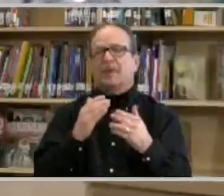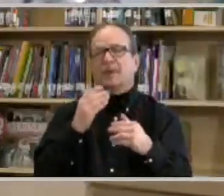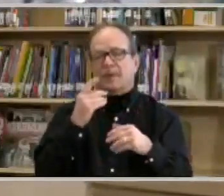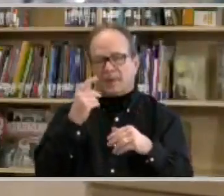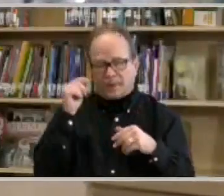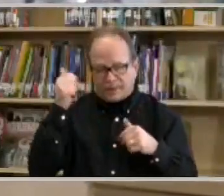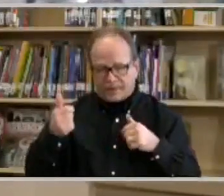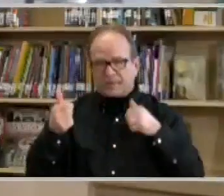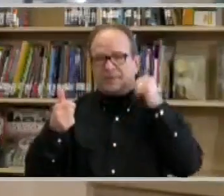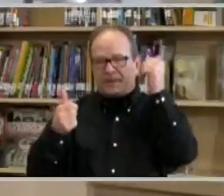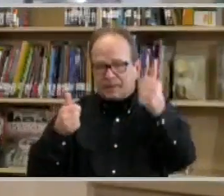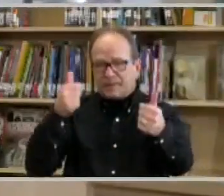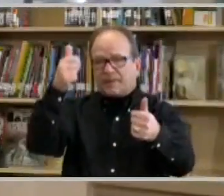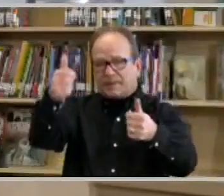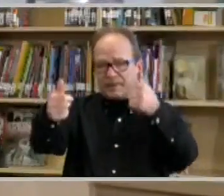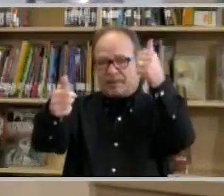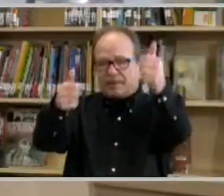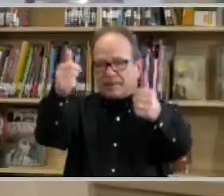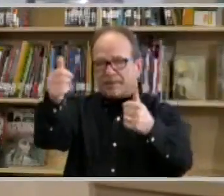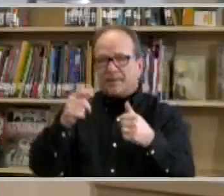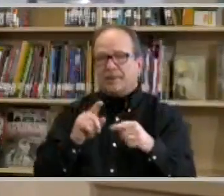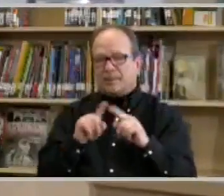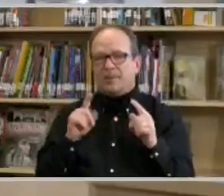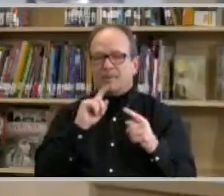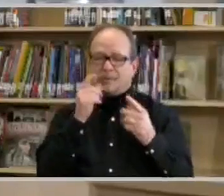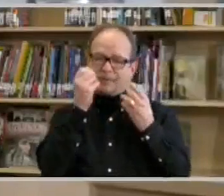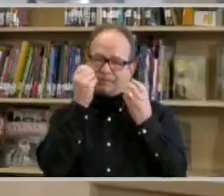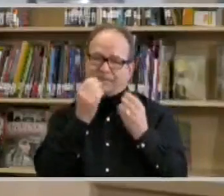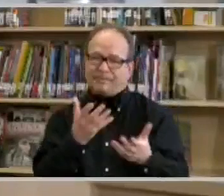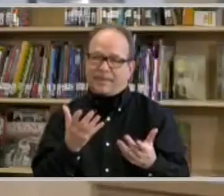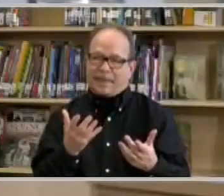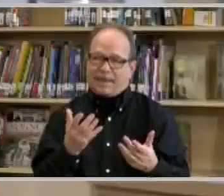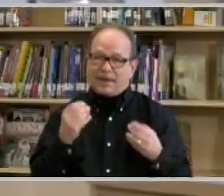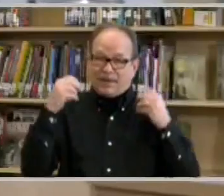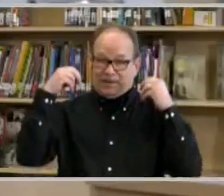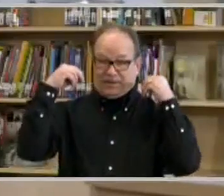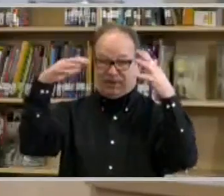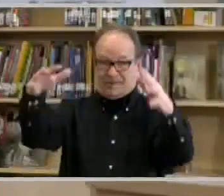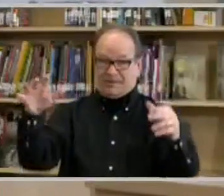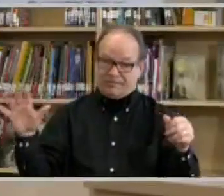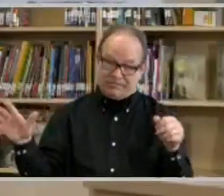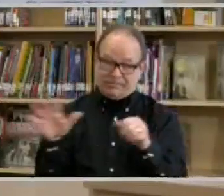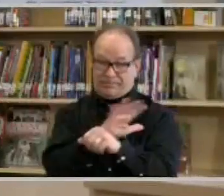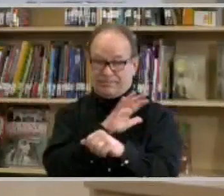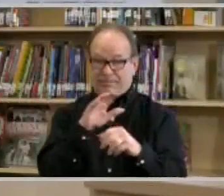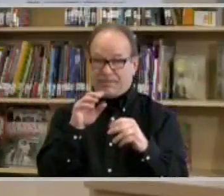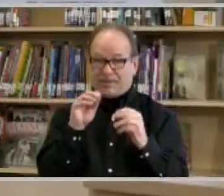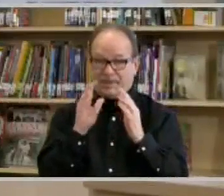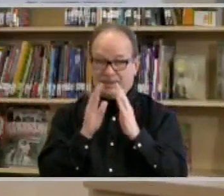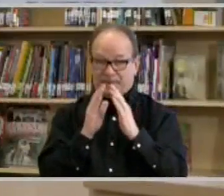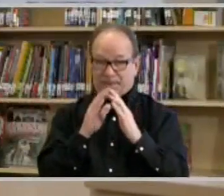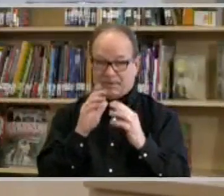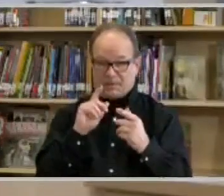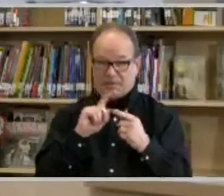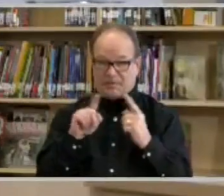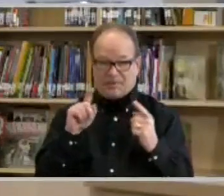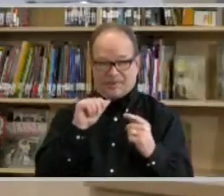SOME SCATTERED UPGRADES TO LIGHTING ACROSS THE CITY.